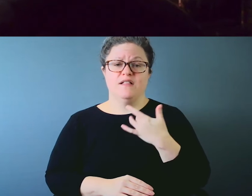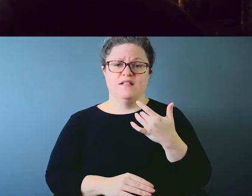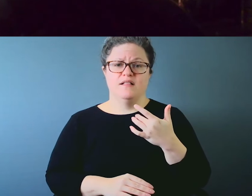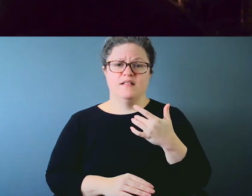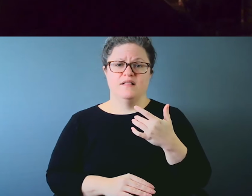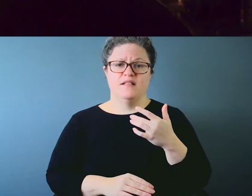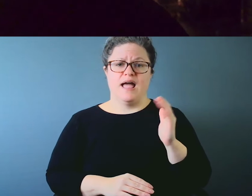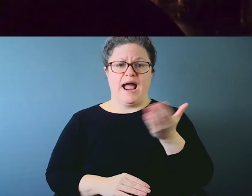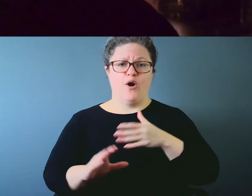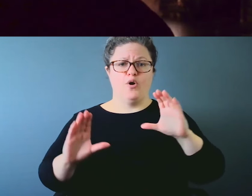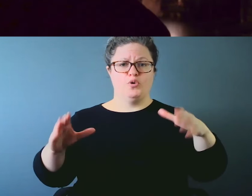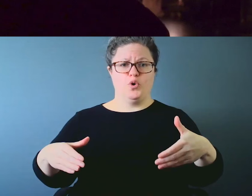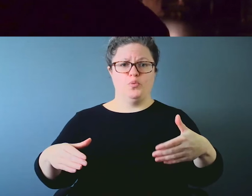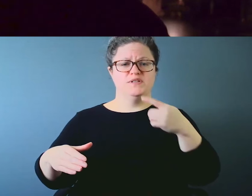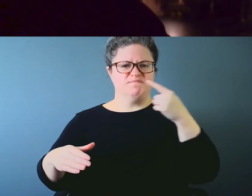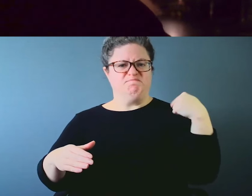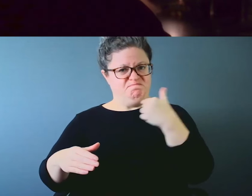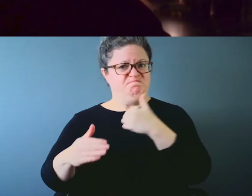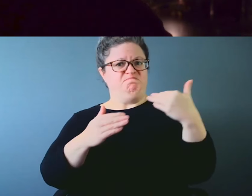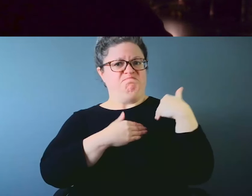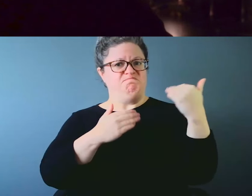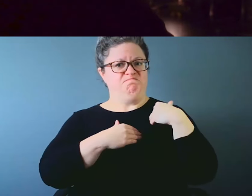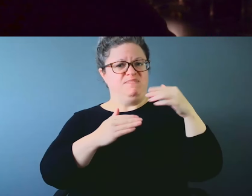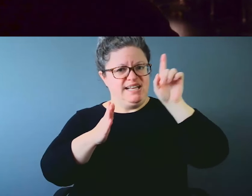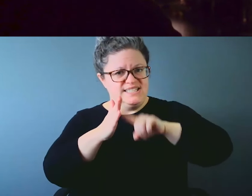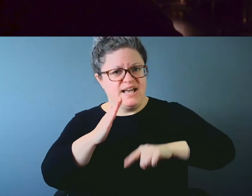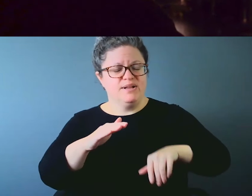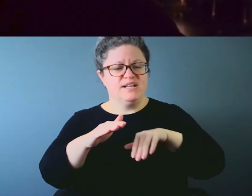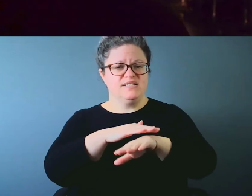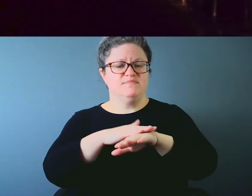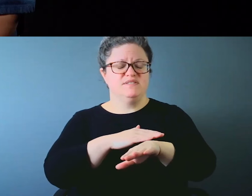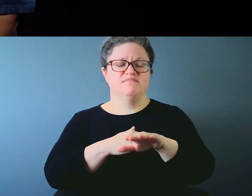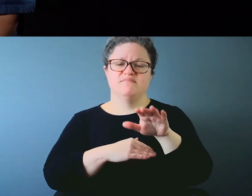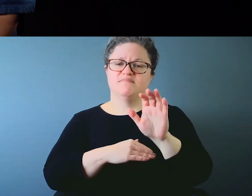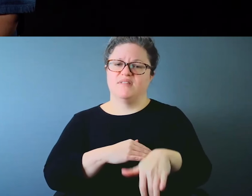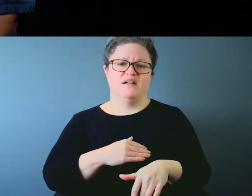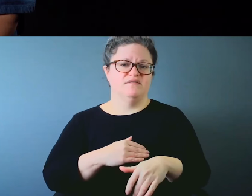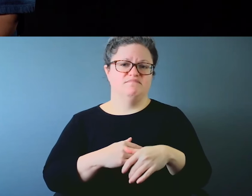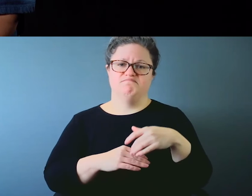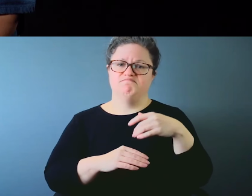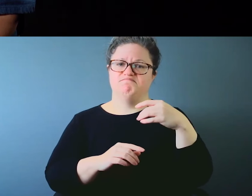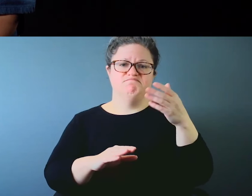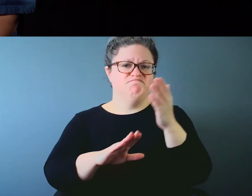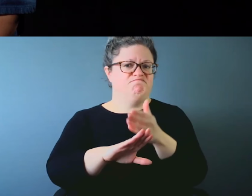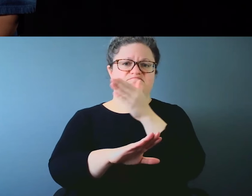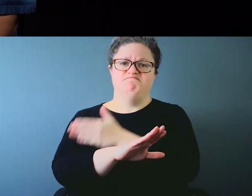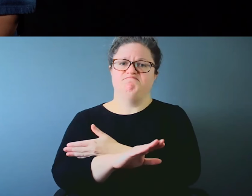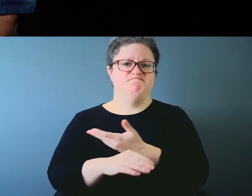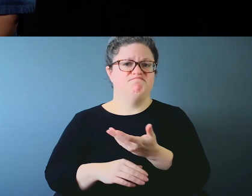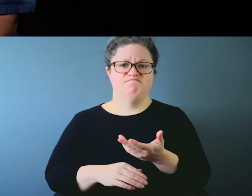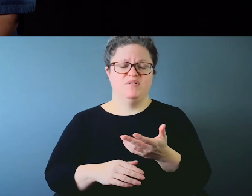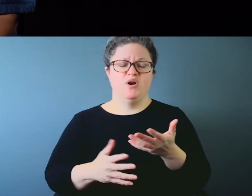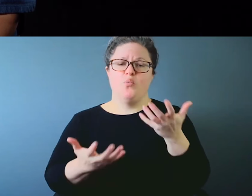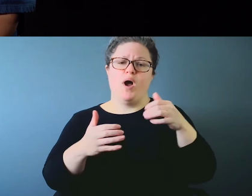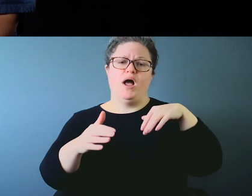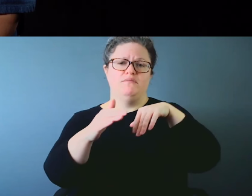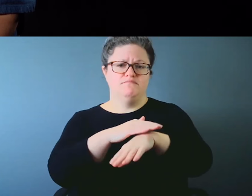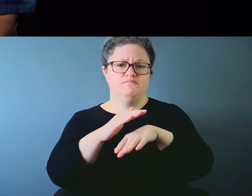of examining accessibility, whether it was by making things- our work accessible through the digital platform,